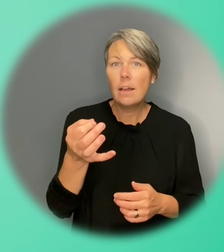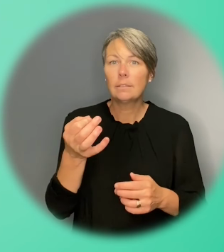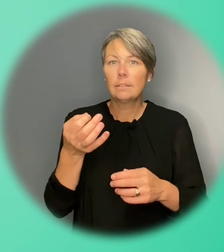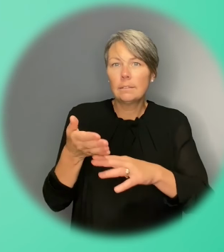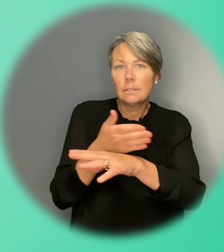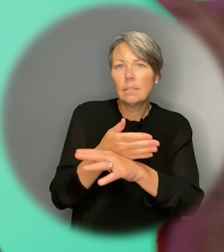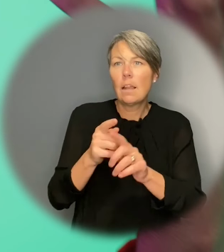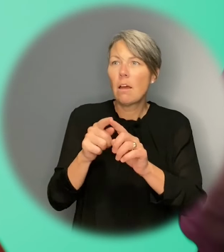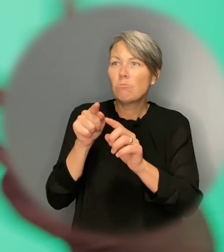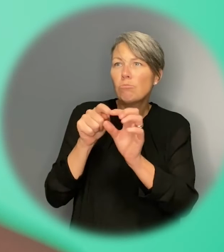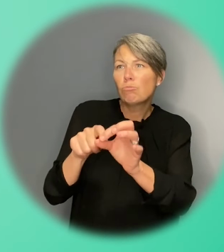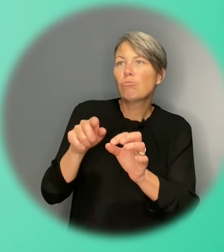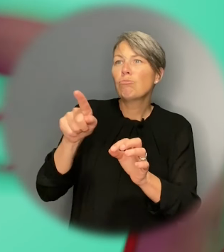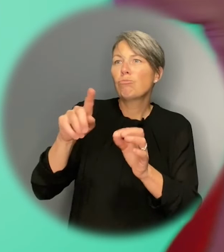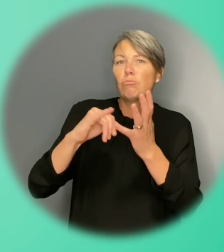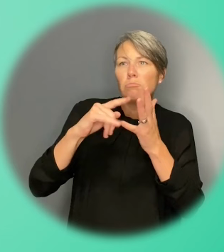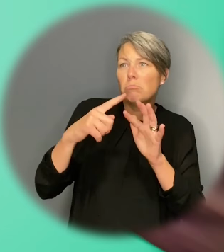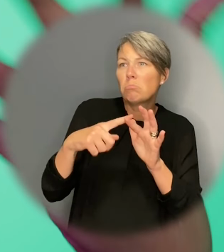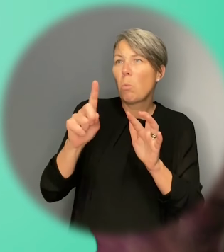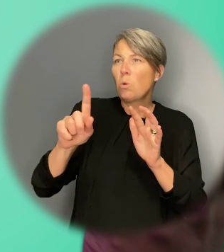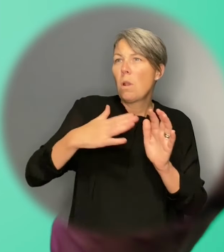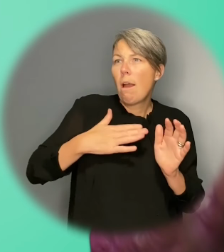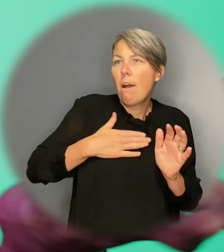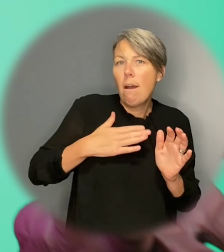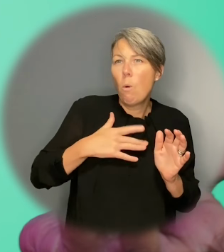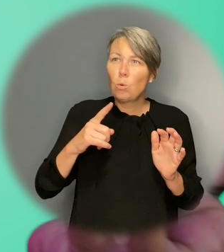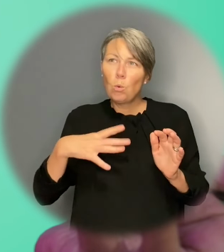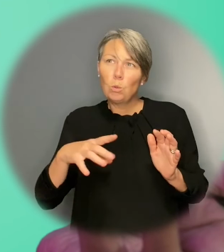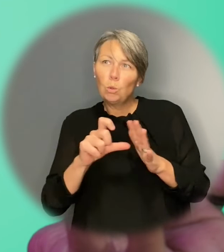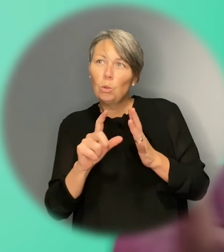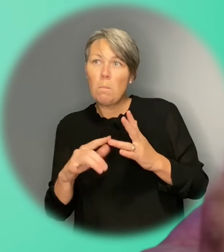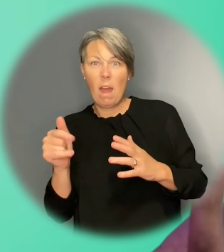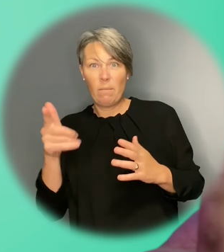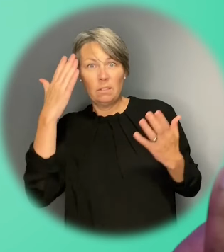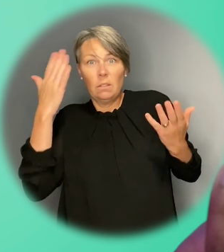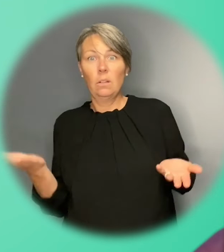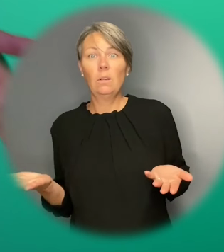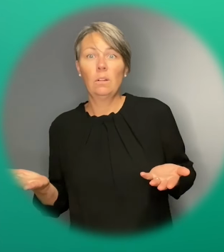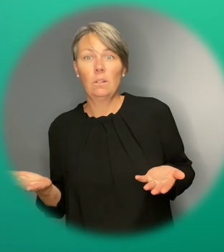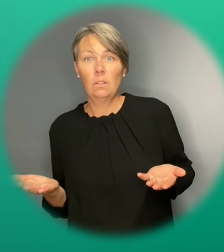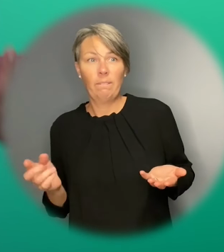interested in? What is it you want to do?" You know sometimes sometimes they won't even know what to say that question 'cause no one's ever asked so just get you know